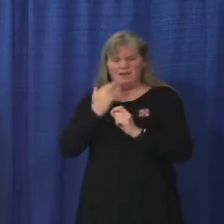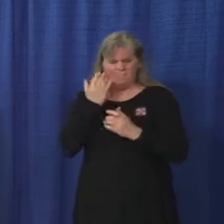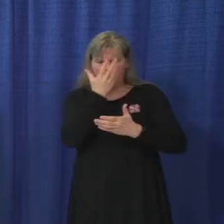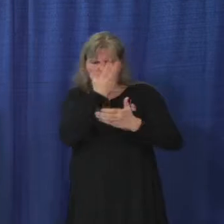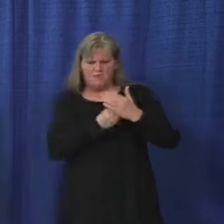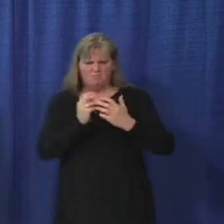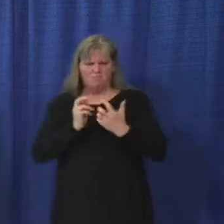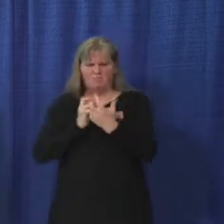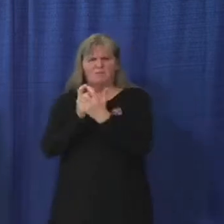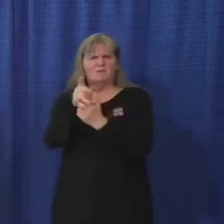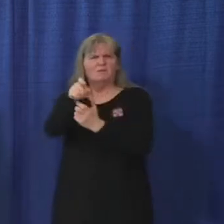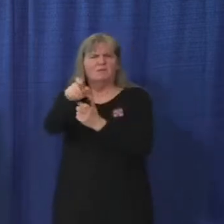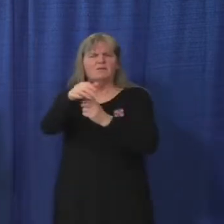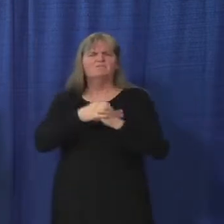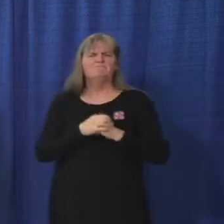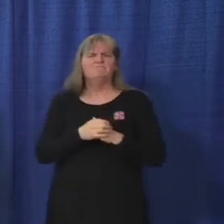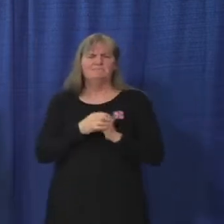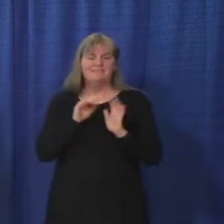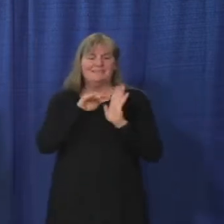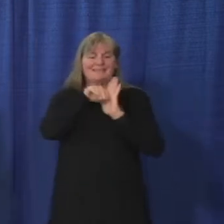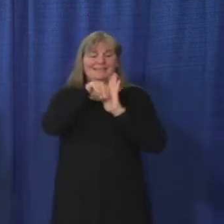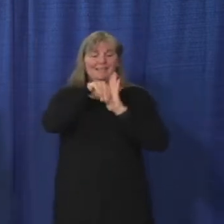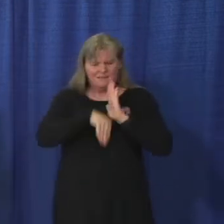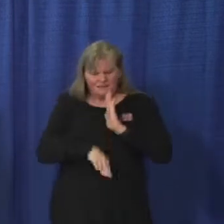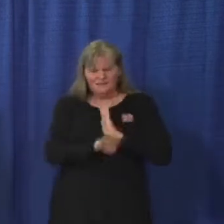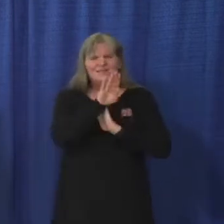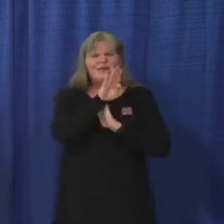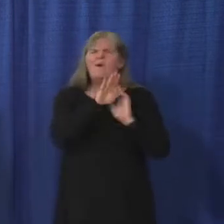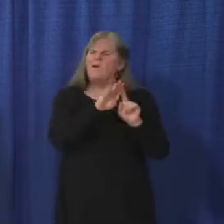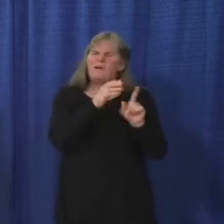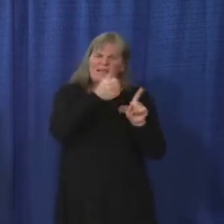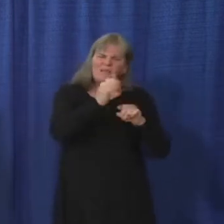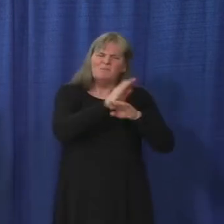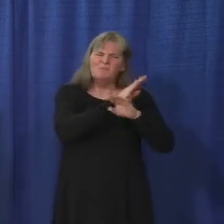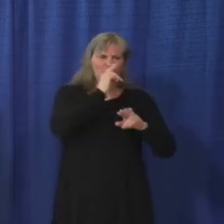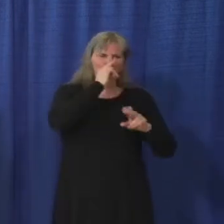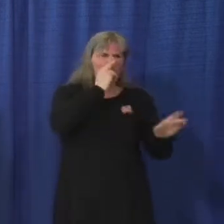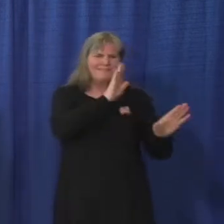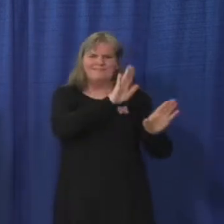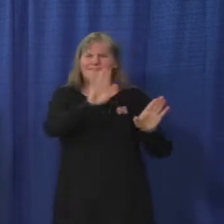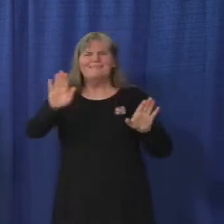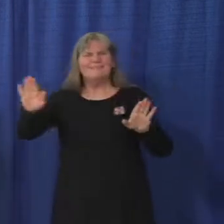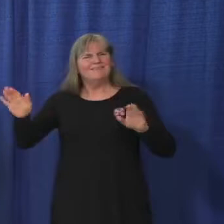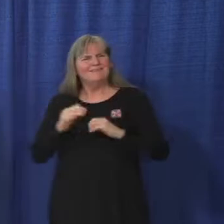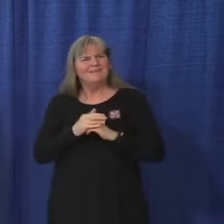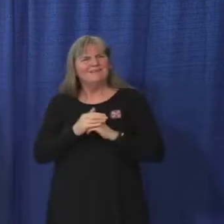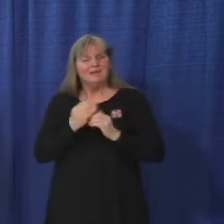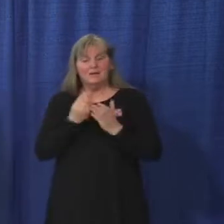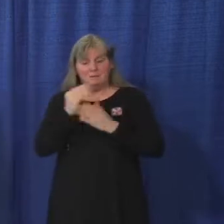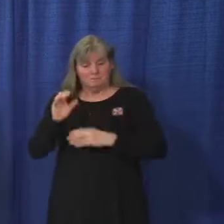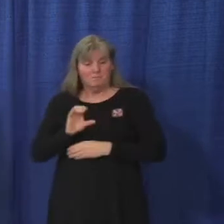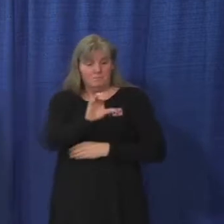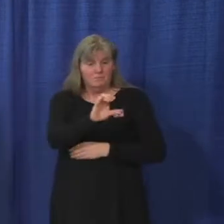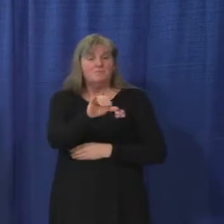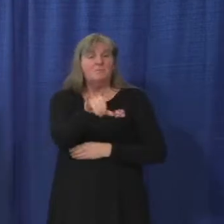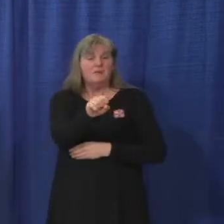different for each business. In addition to funding we are providing assistance to local businesses address the unique